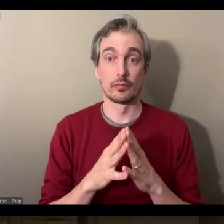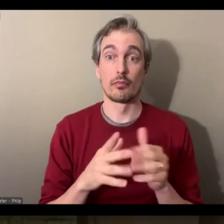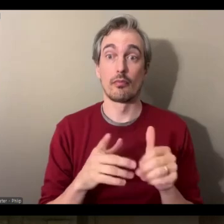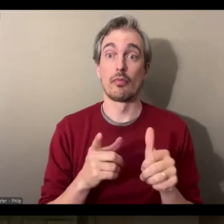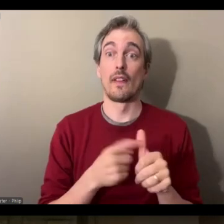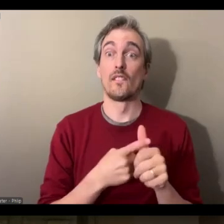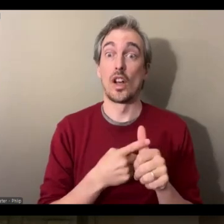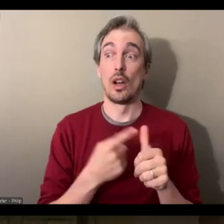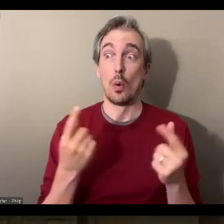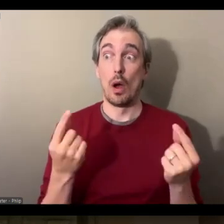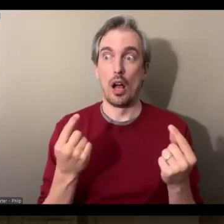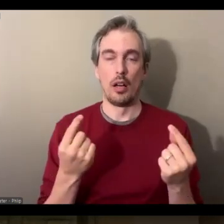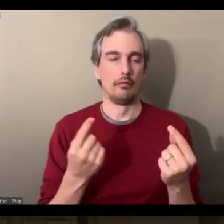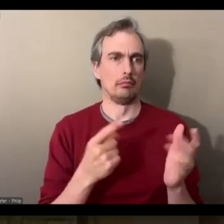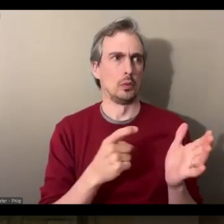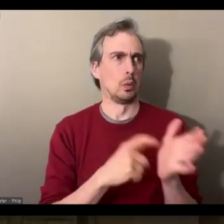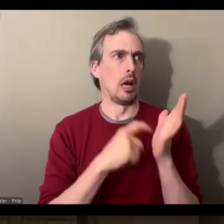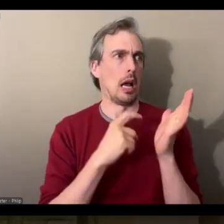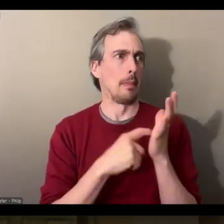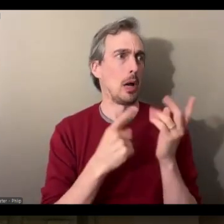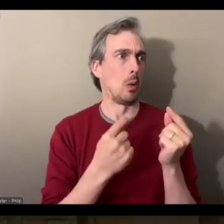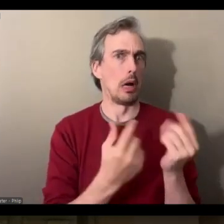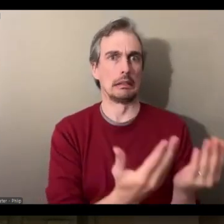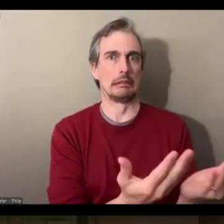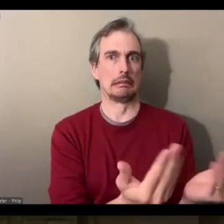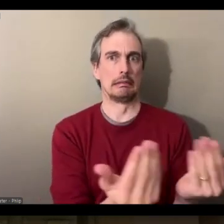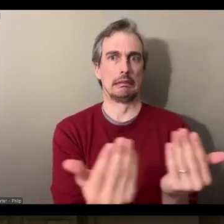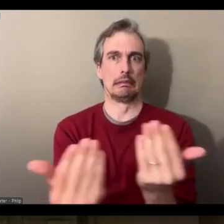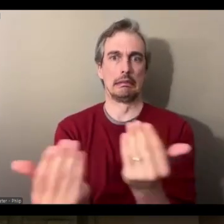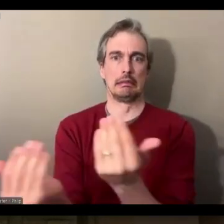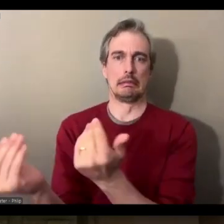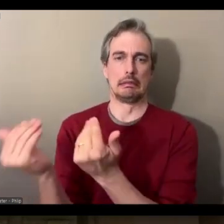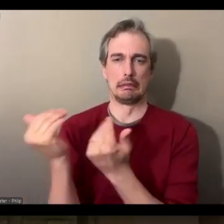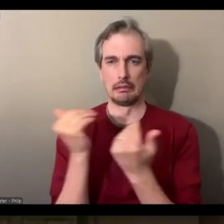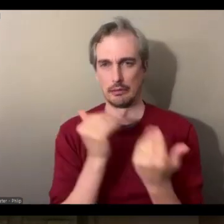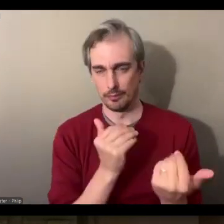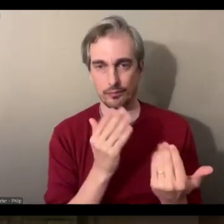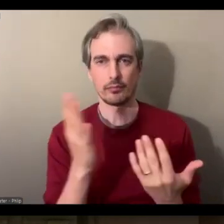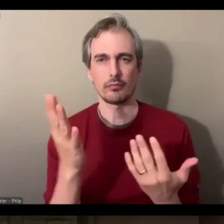mentioned from an organizational point of view: There isn't even a structure at this point to make